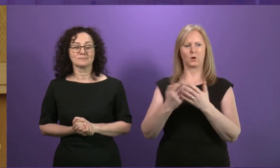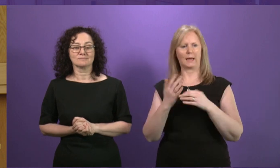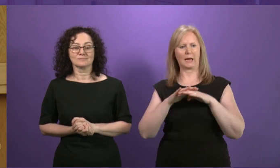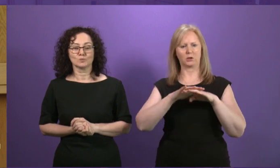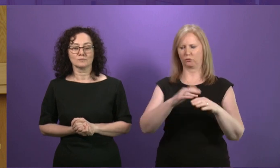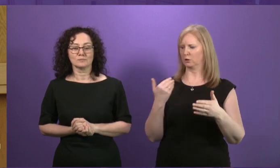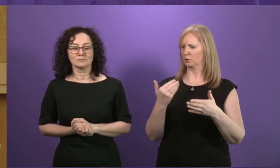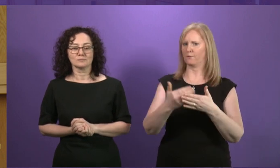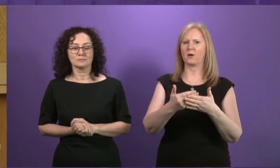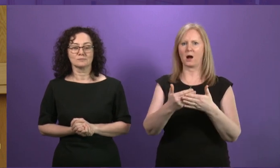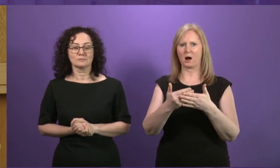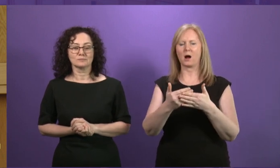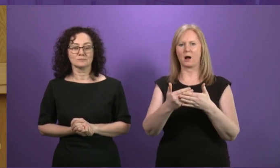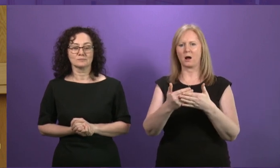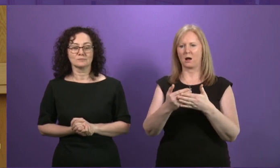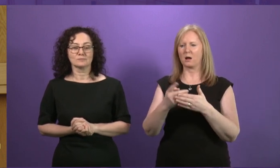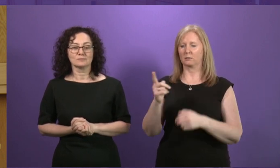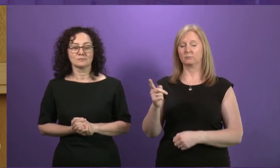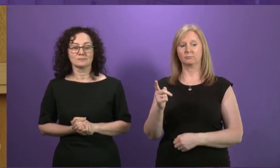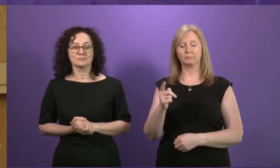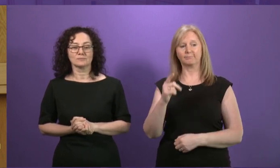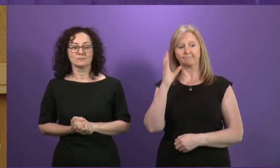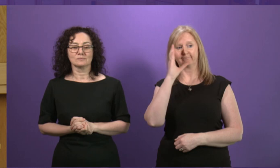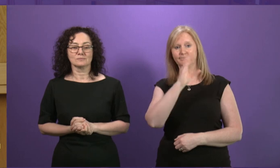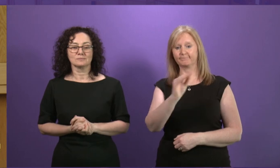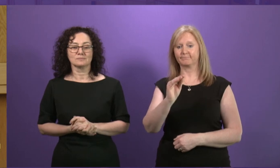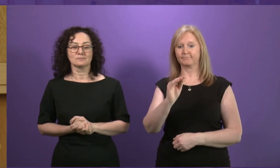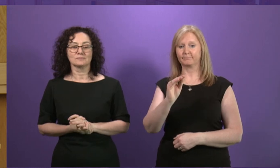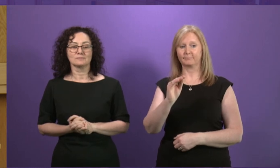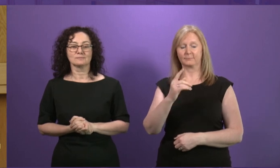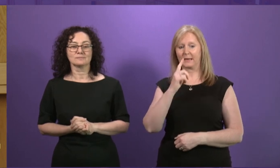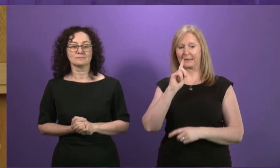Will the First Minister admit that control room infrastructure cannot be replaced on the cheap?